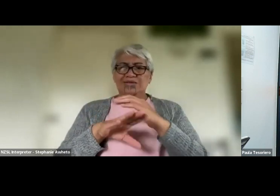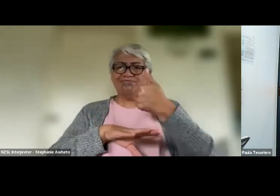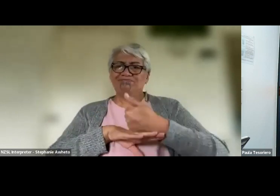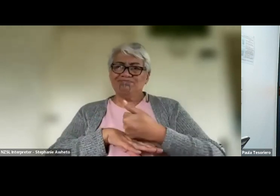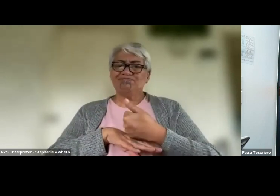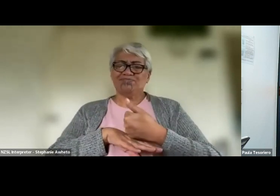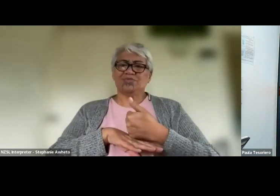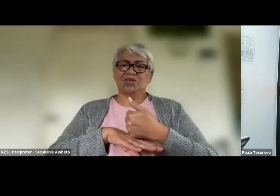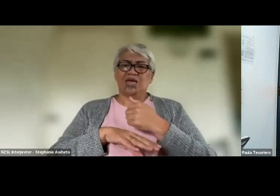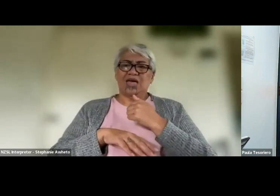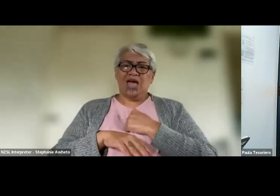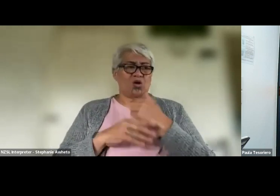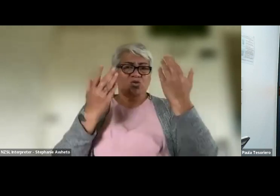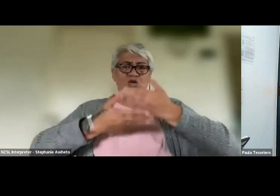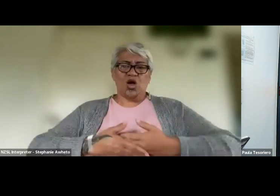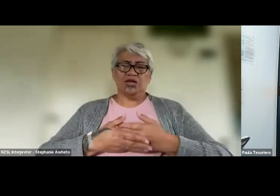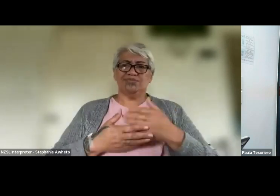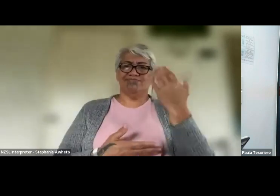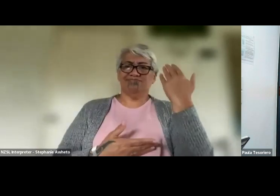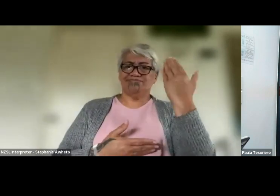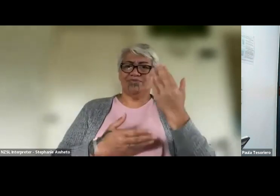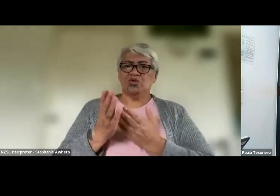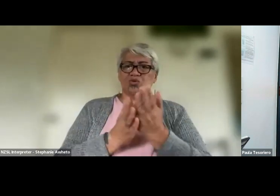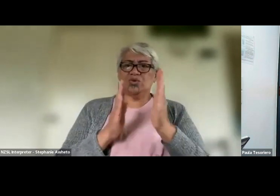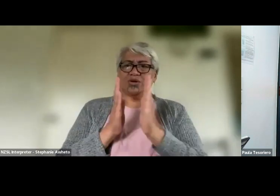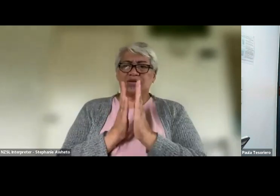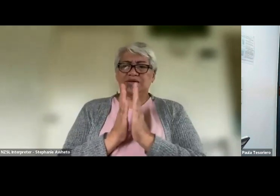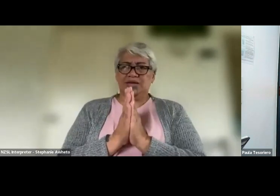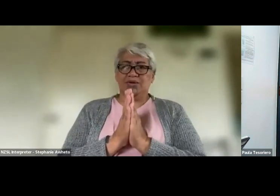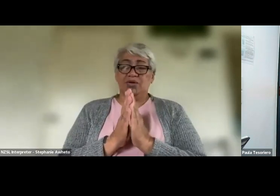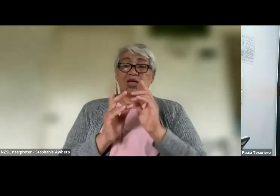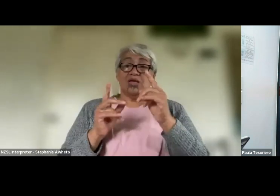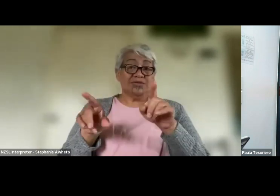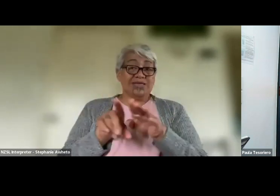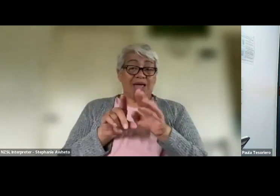for this kōrero and later for closing us out and making sure